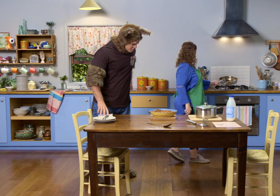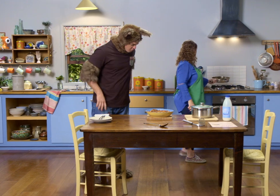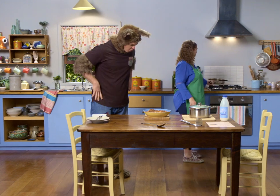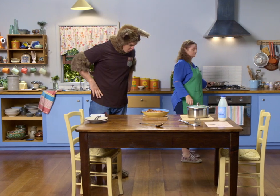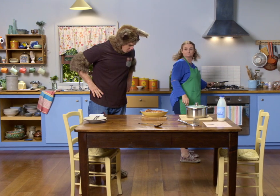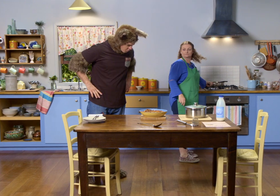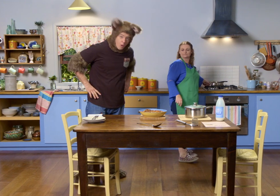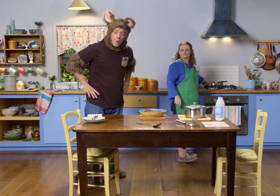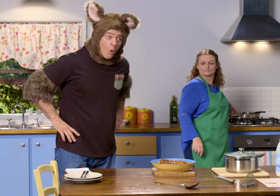Oh!